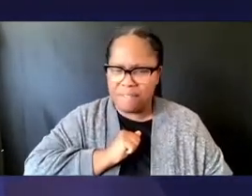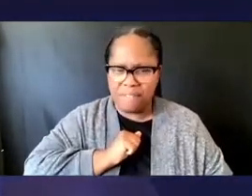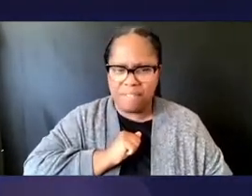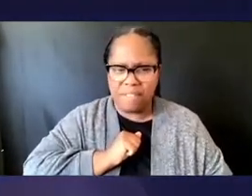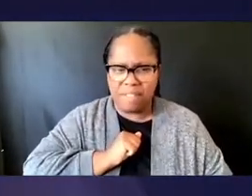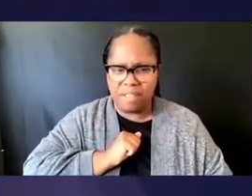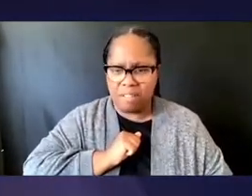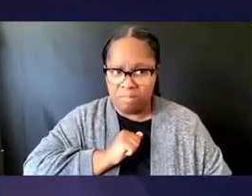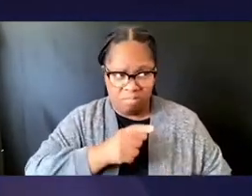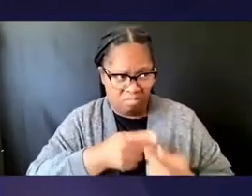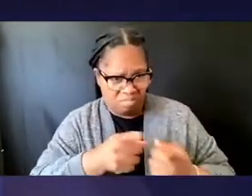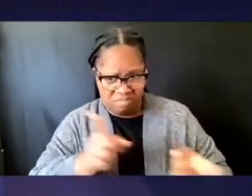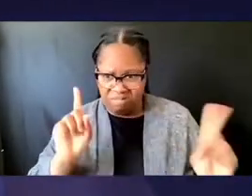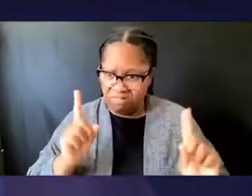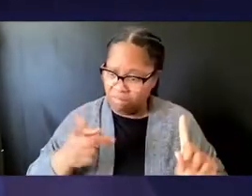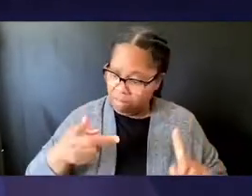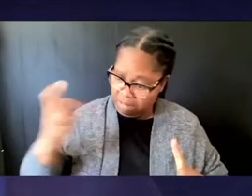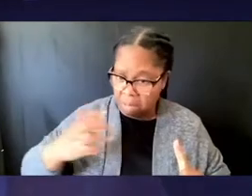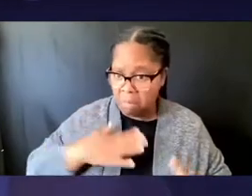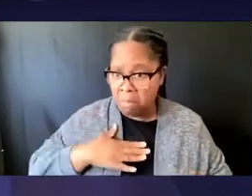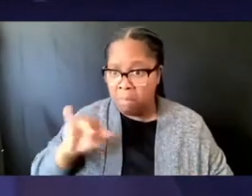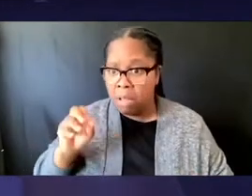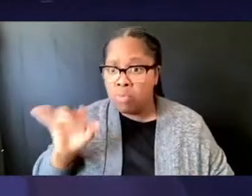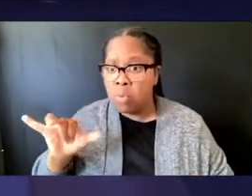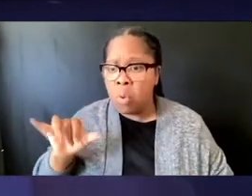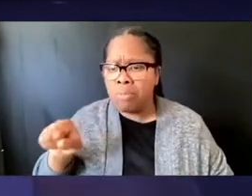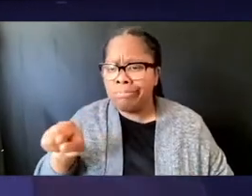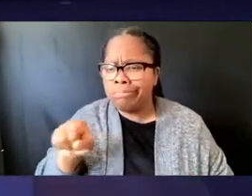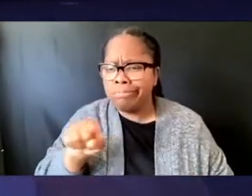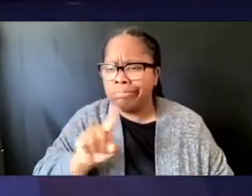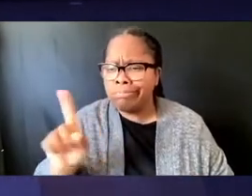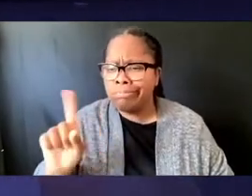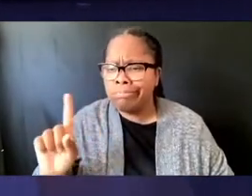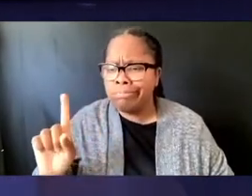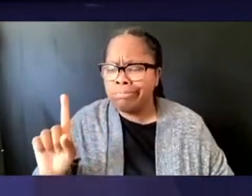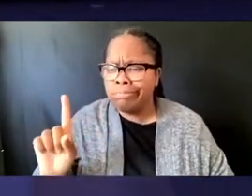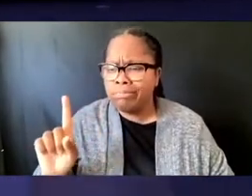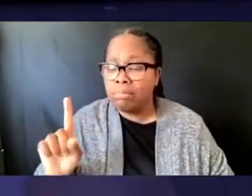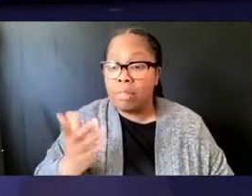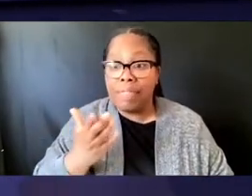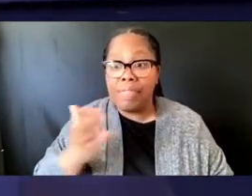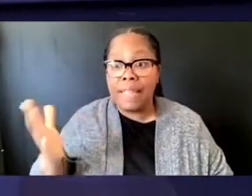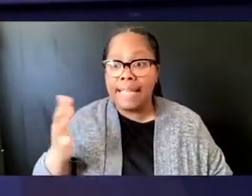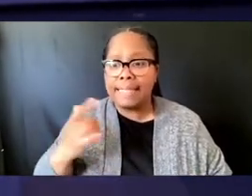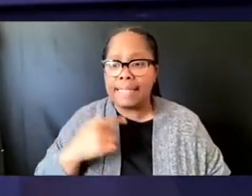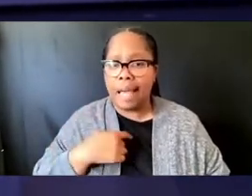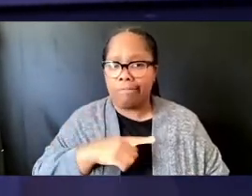Ain't nobody going to take my chance. The things that often go unsaid (gasping)